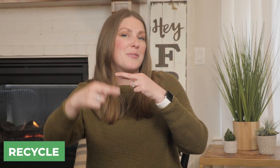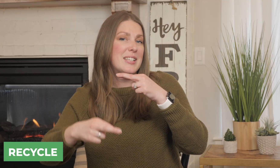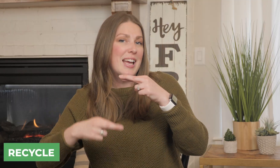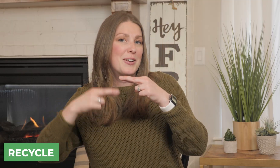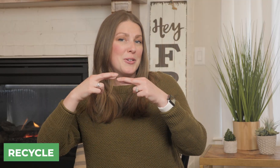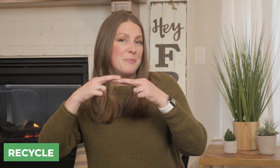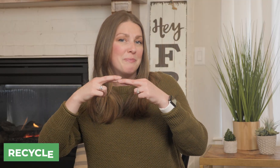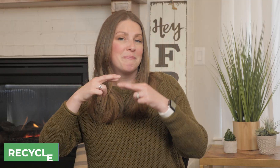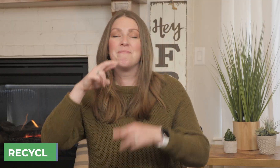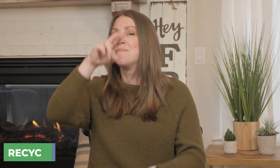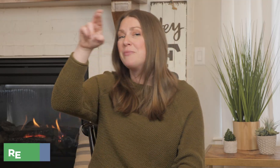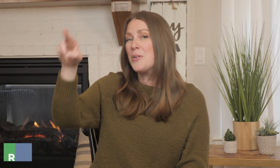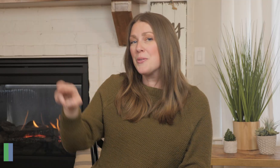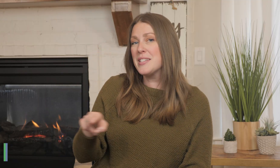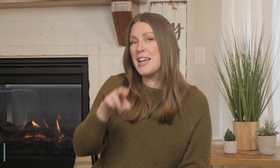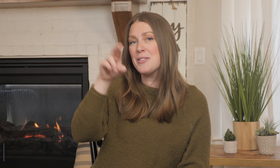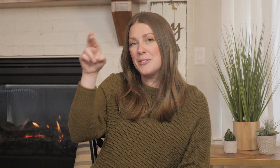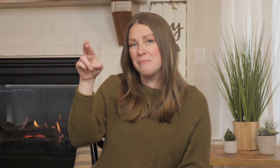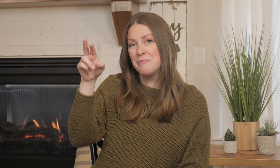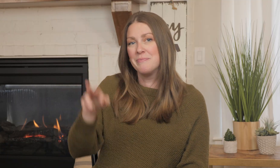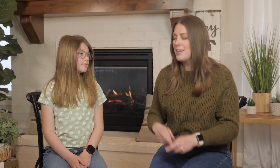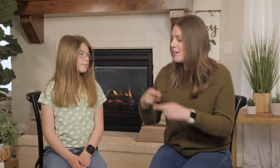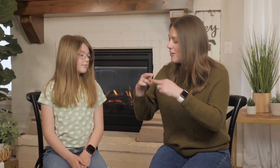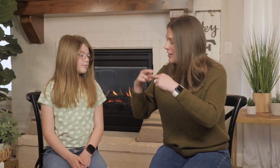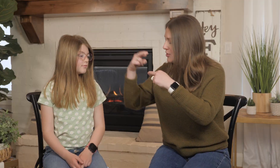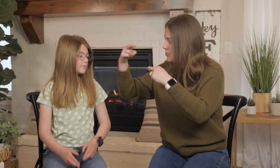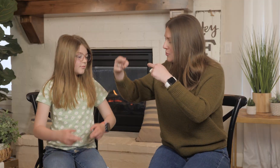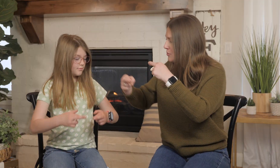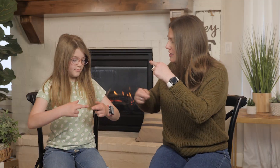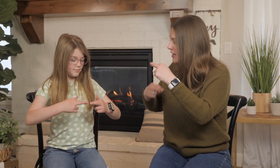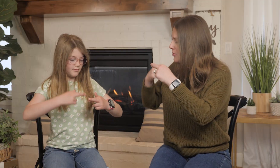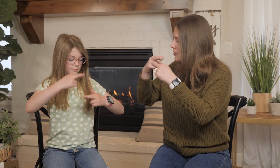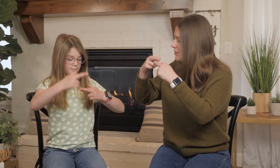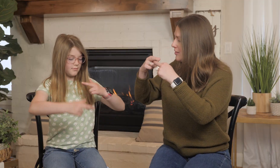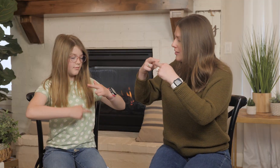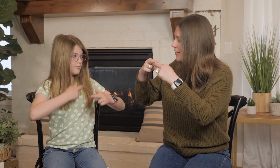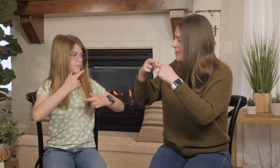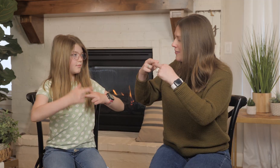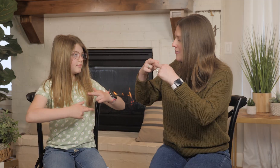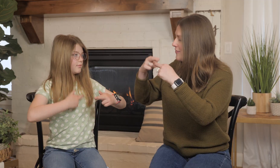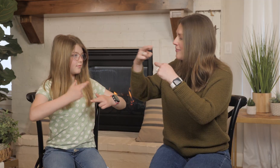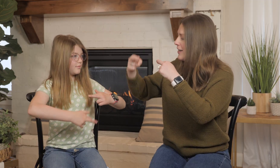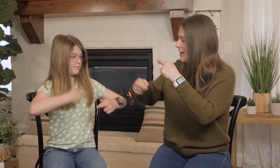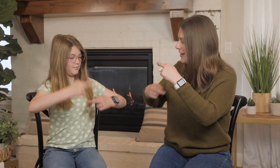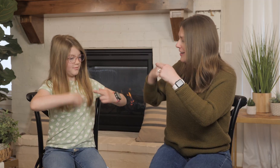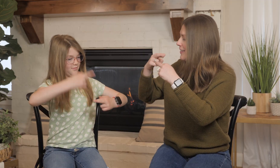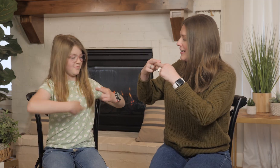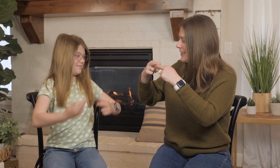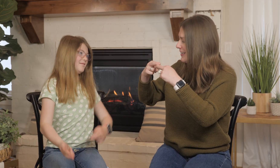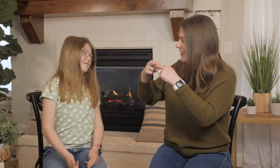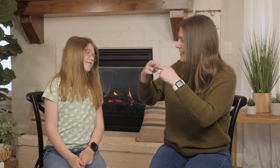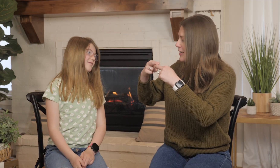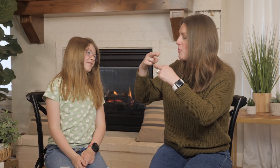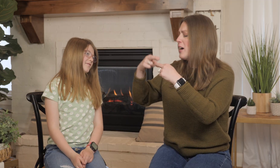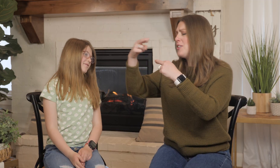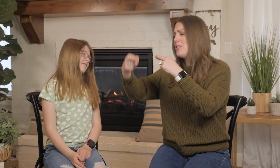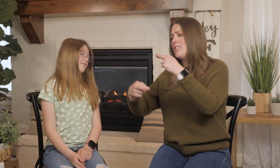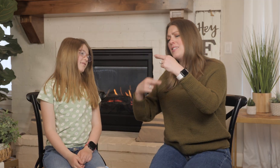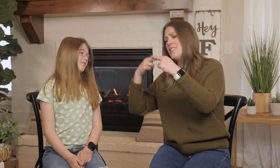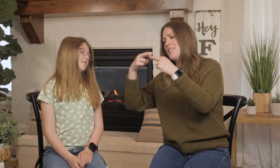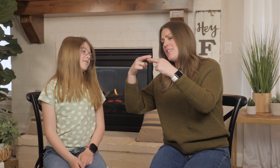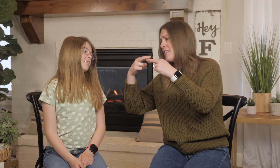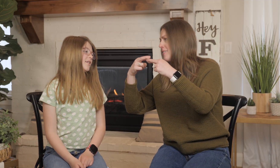recycle or recycle. All right, can you do recycle? Very good. Why do you think this is the sign?